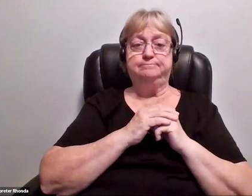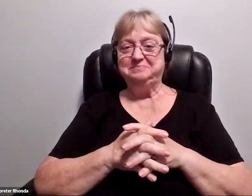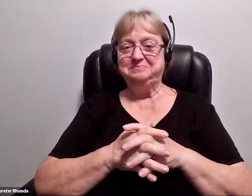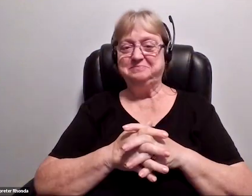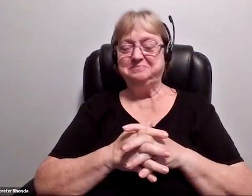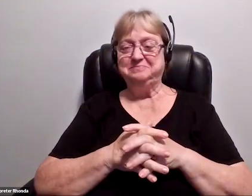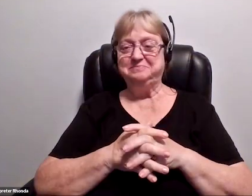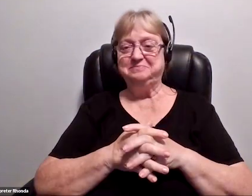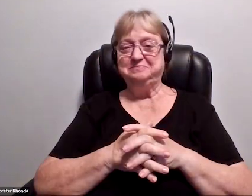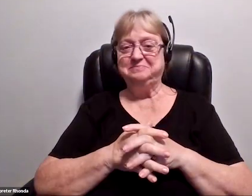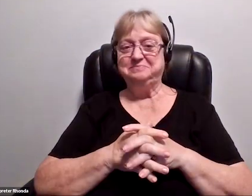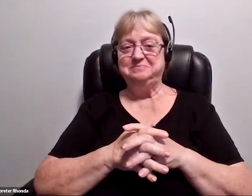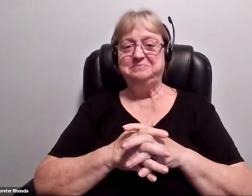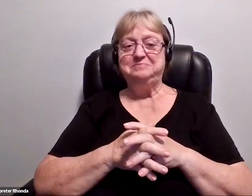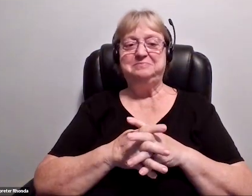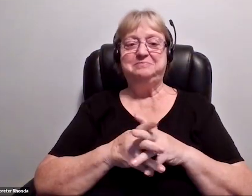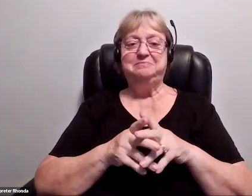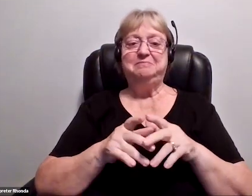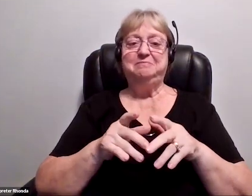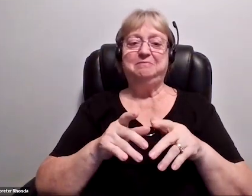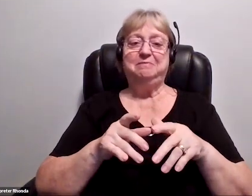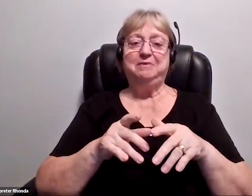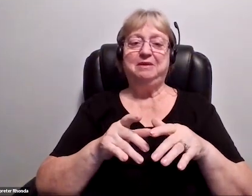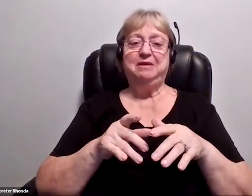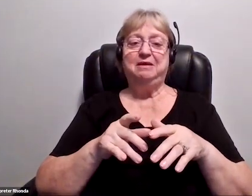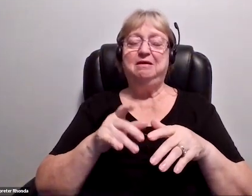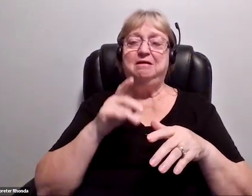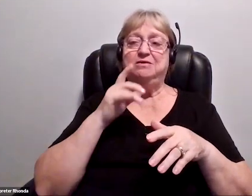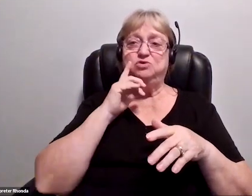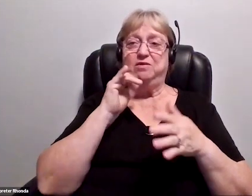Which identified among many other aspects that the attitudes